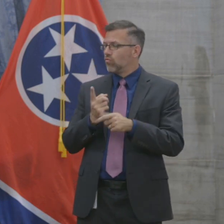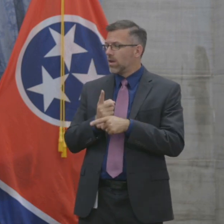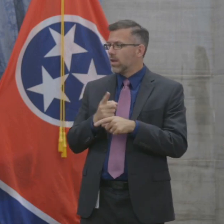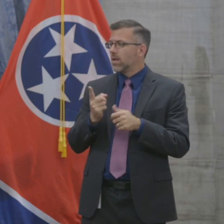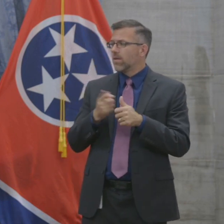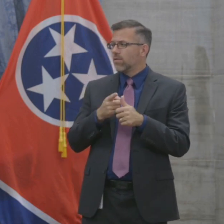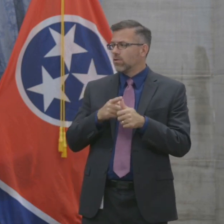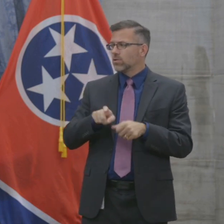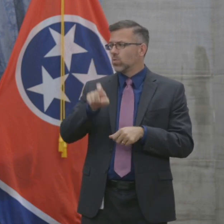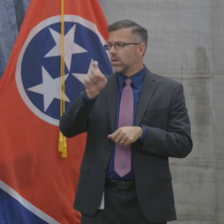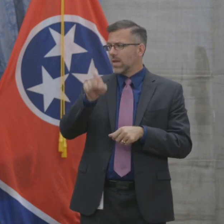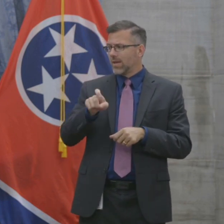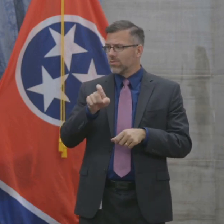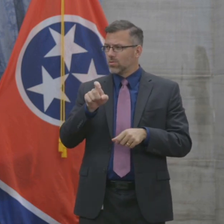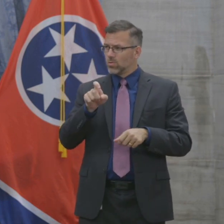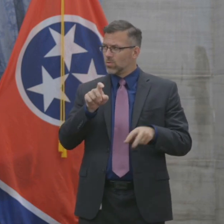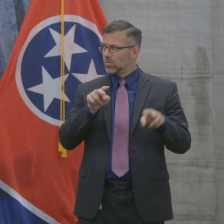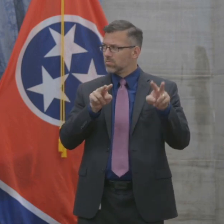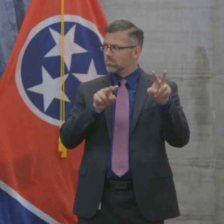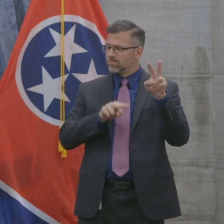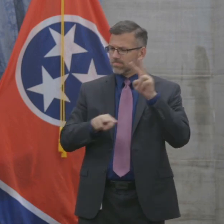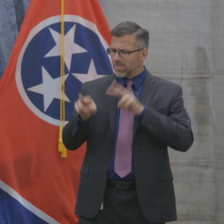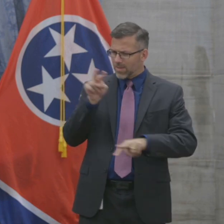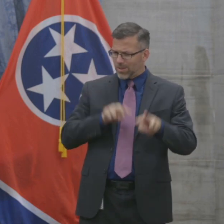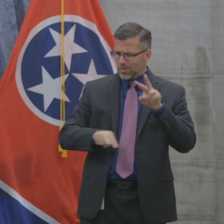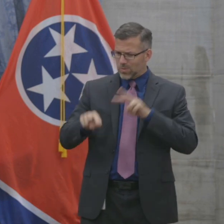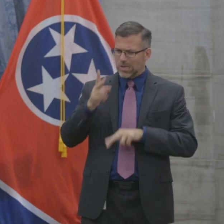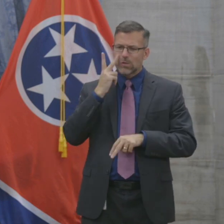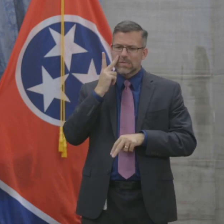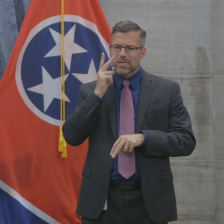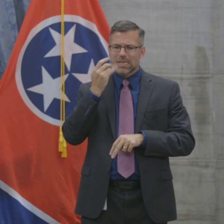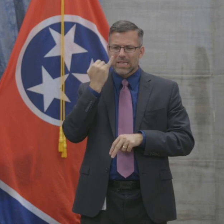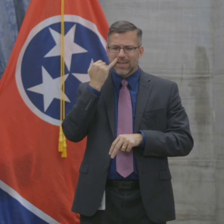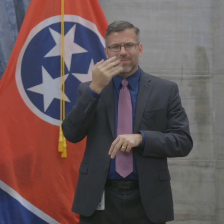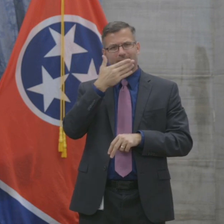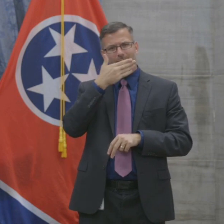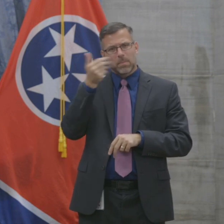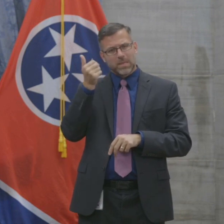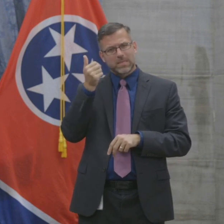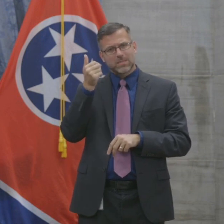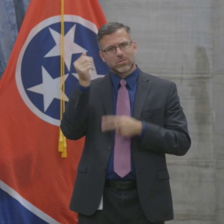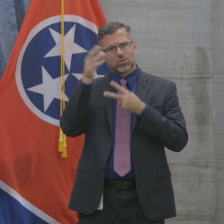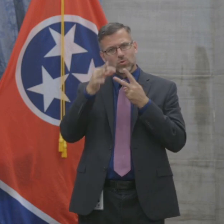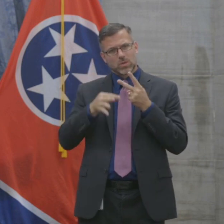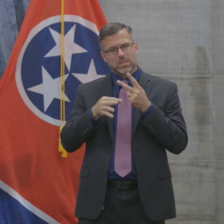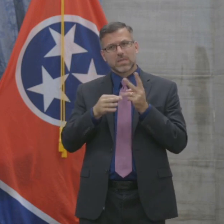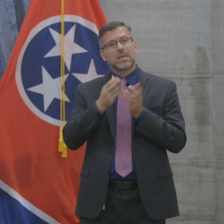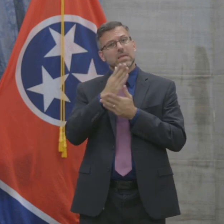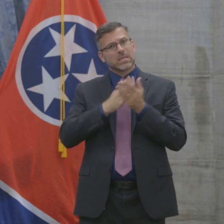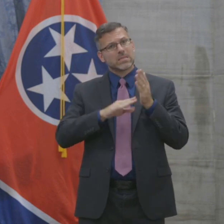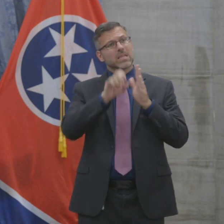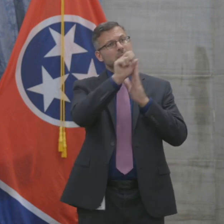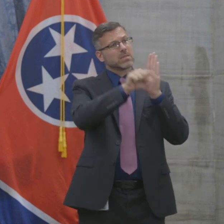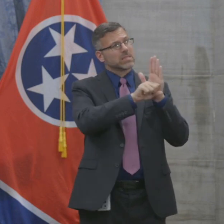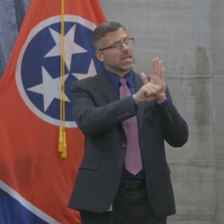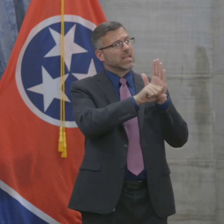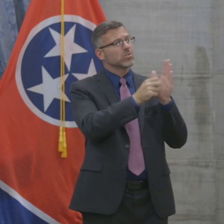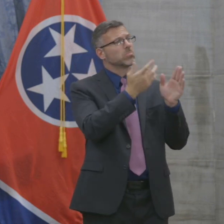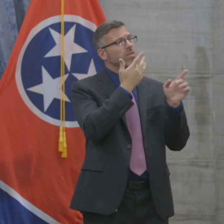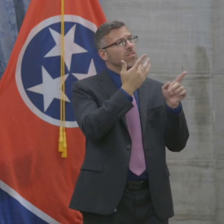right now and develop a strategy to find those families to the degree that we can. I think there's a lot of work being done